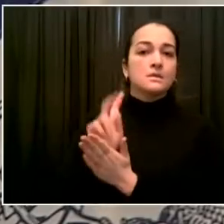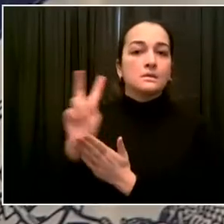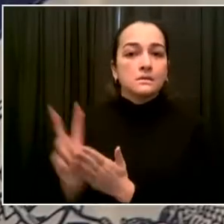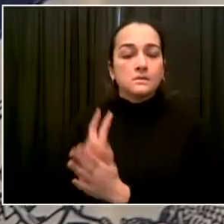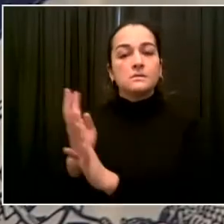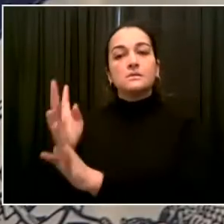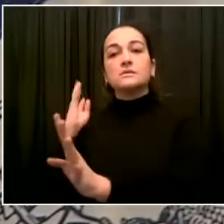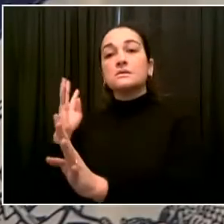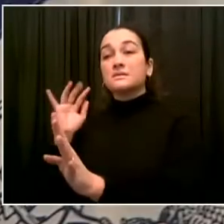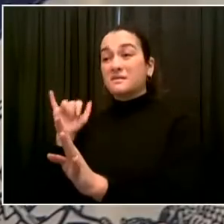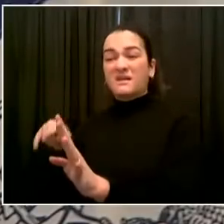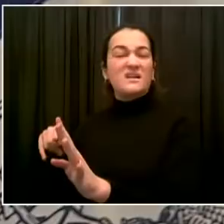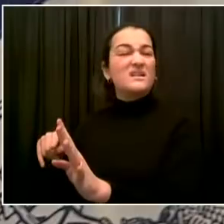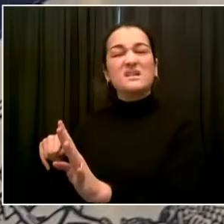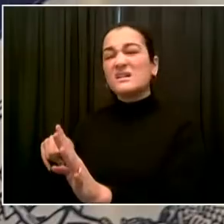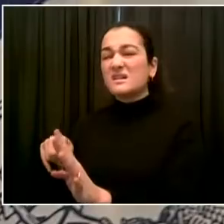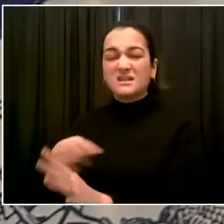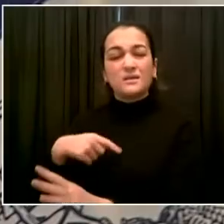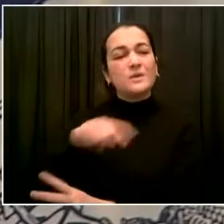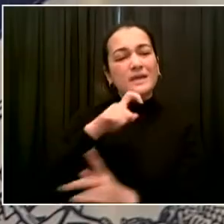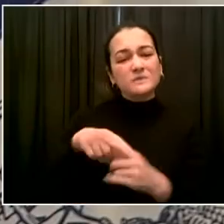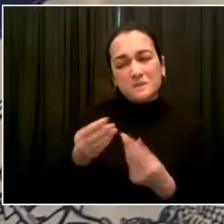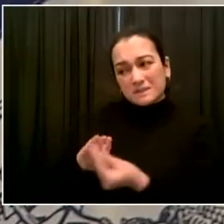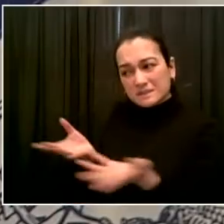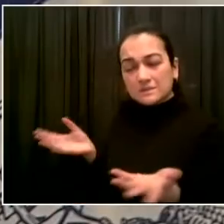PARTICULARLY THE CITY LONG SITES